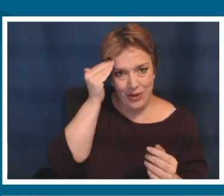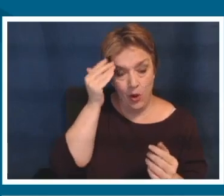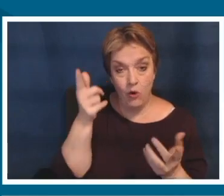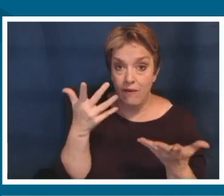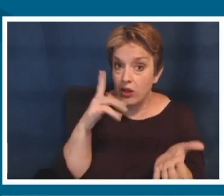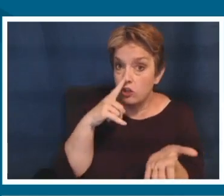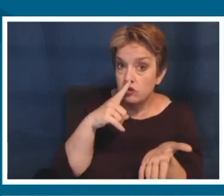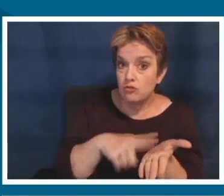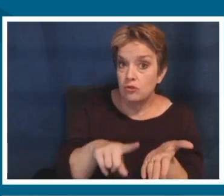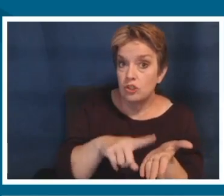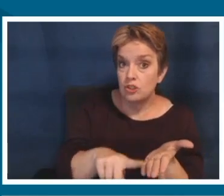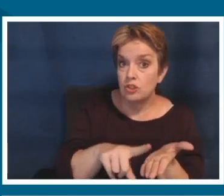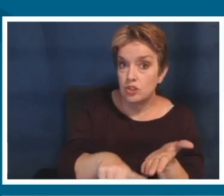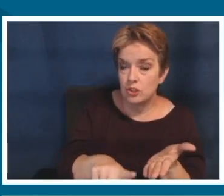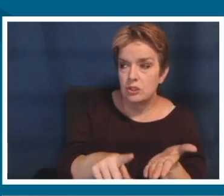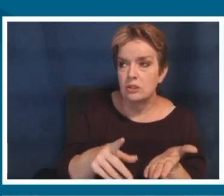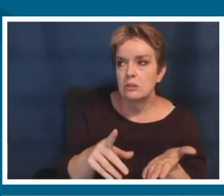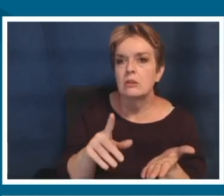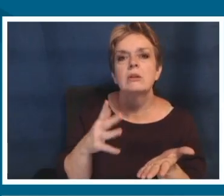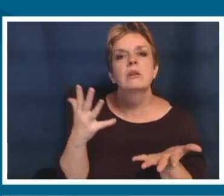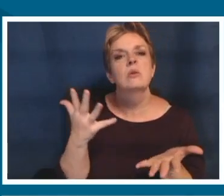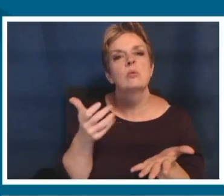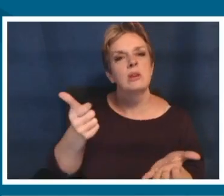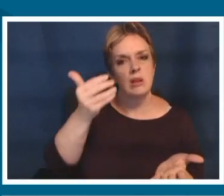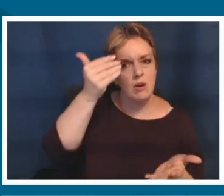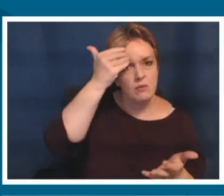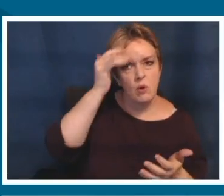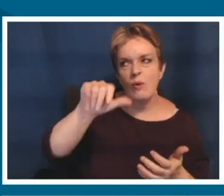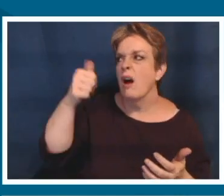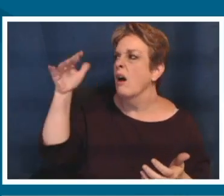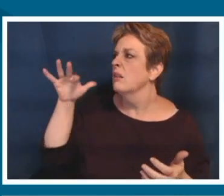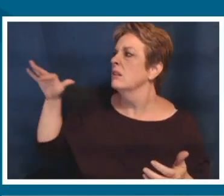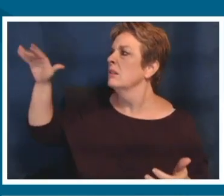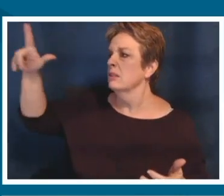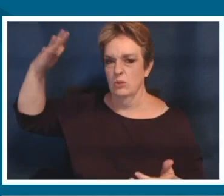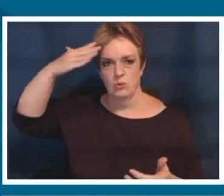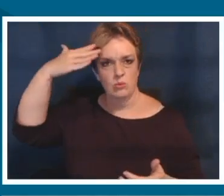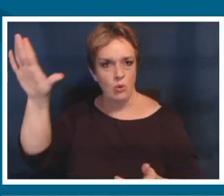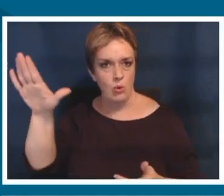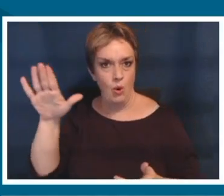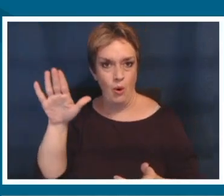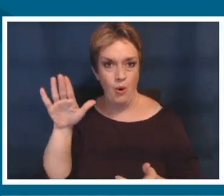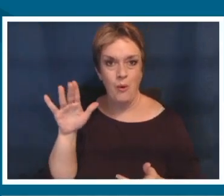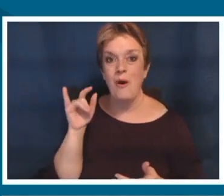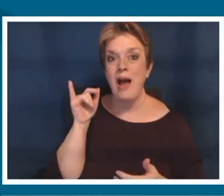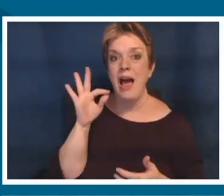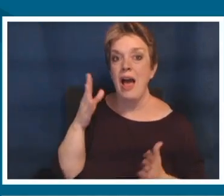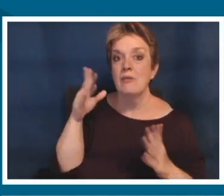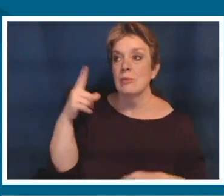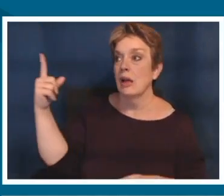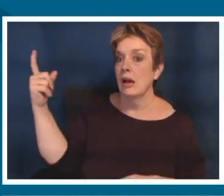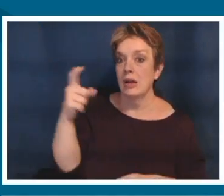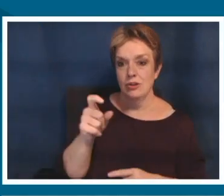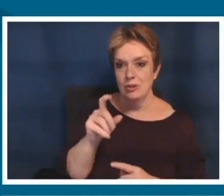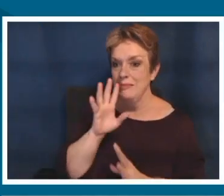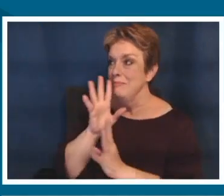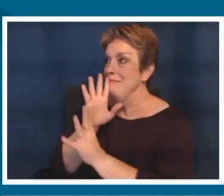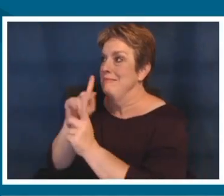other folks in town don't know that you could tell them if you can just get their attention when they're walking by